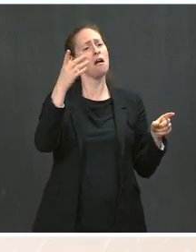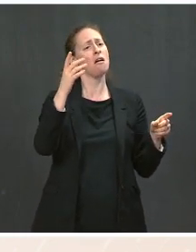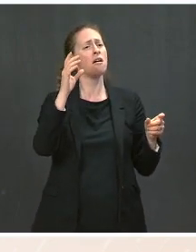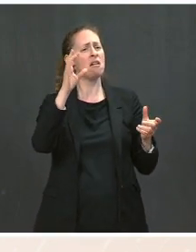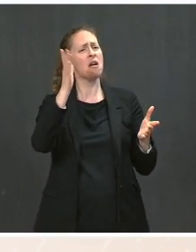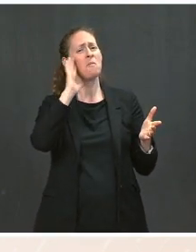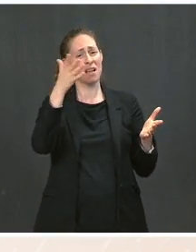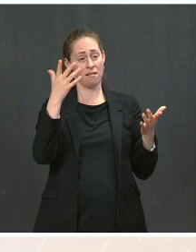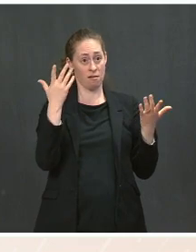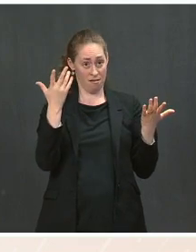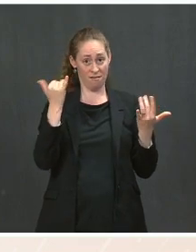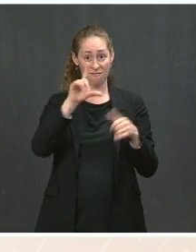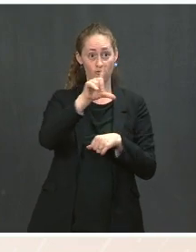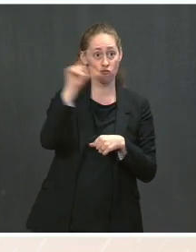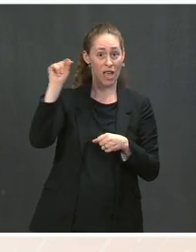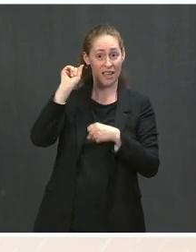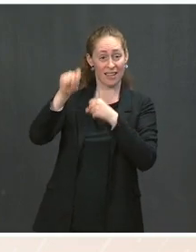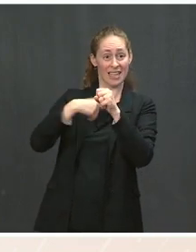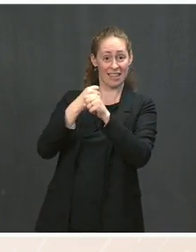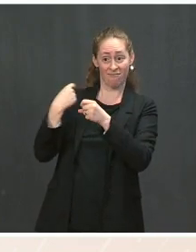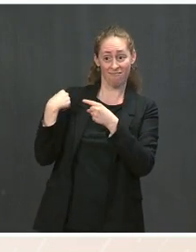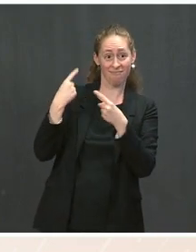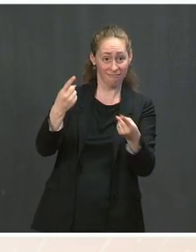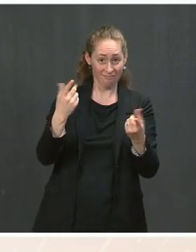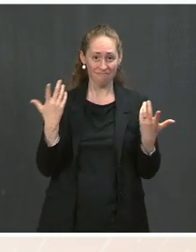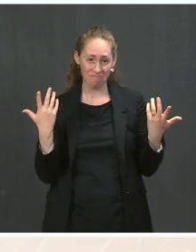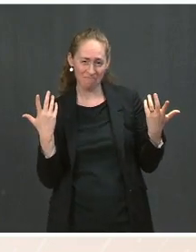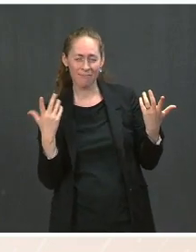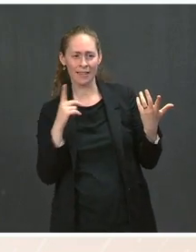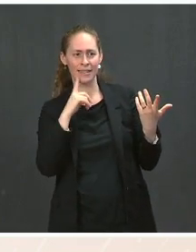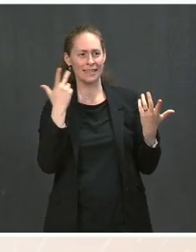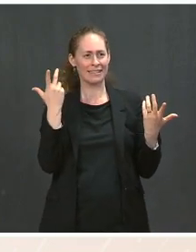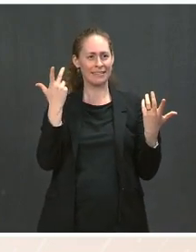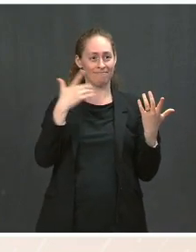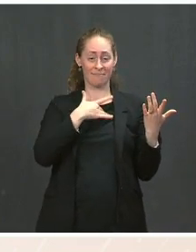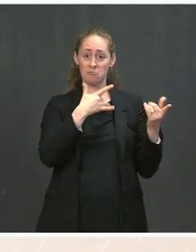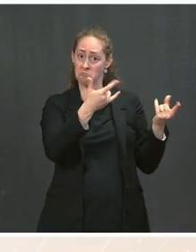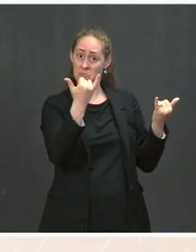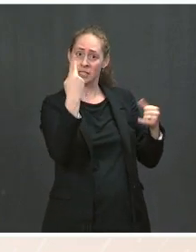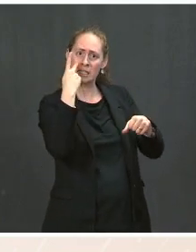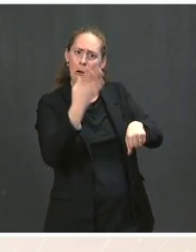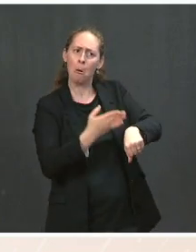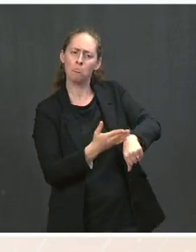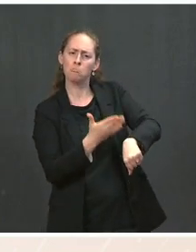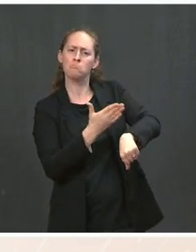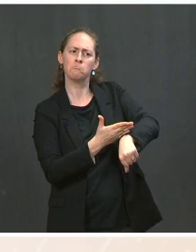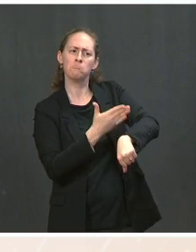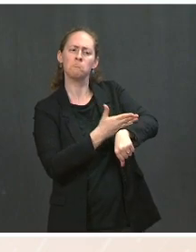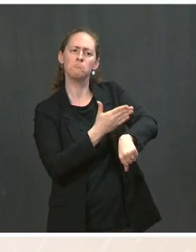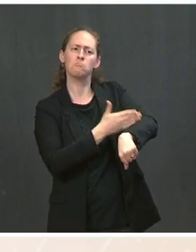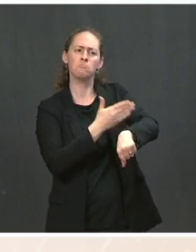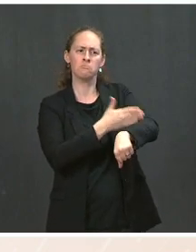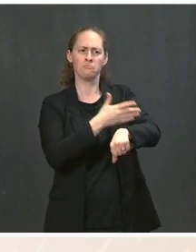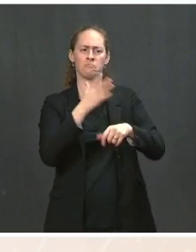or even the 10 years, we can -- we are going to reposition our counterterrorism capabilities. We'll retain significant assets in the reso- --